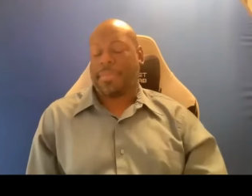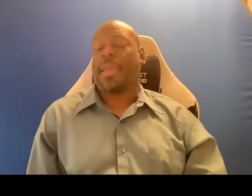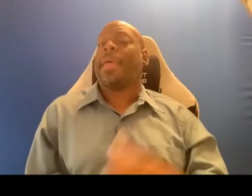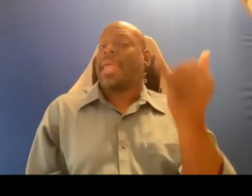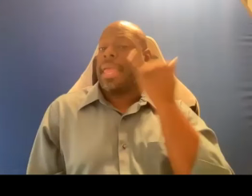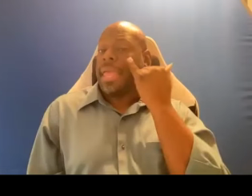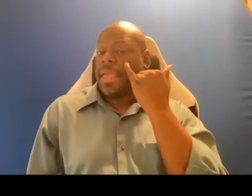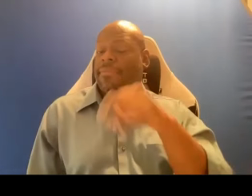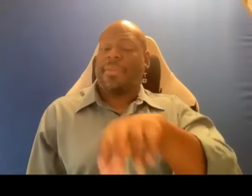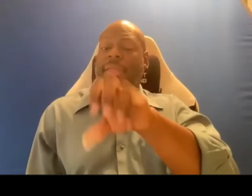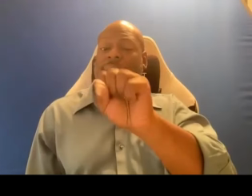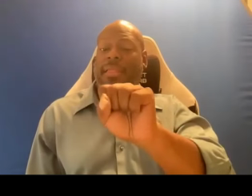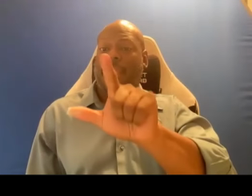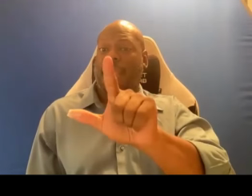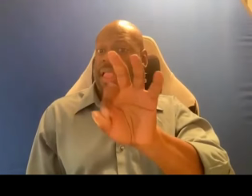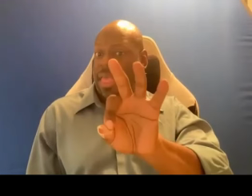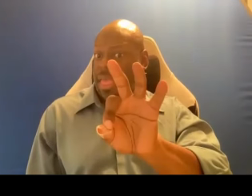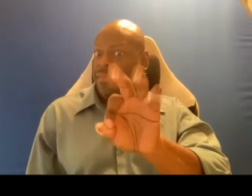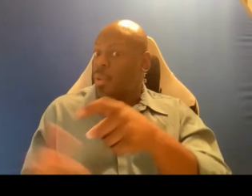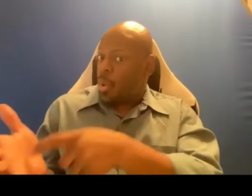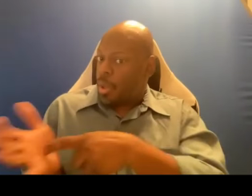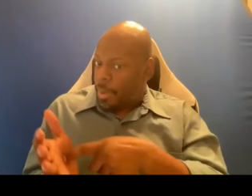their focus should be on facilitating spoken language communication.